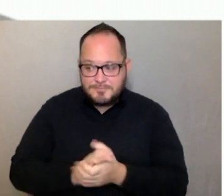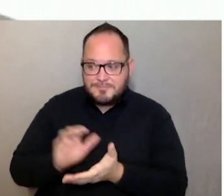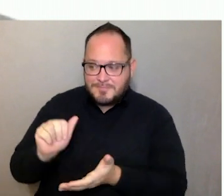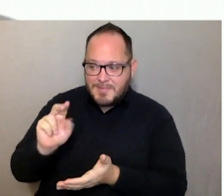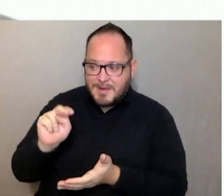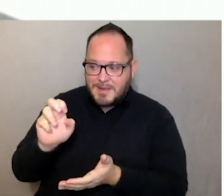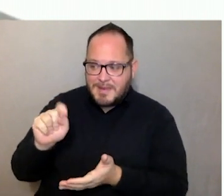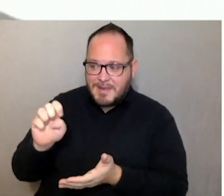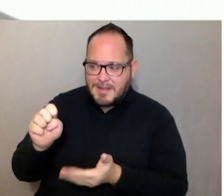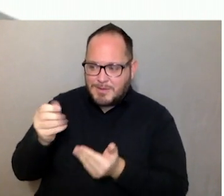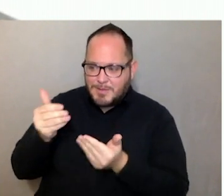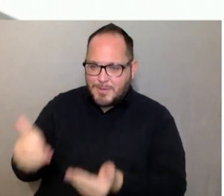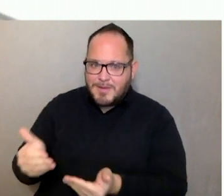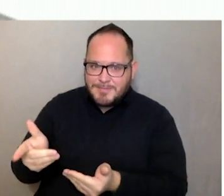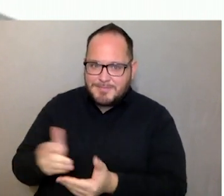ANNETTE, YOU'RE ON MUTE.